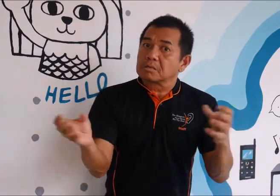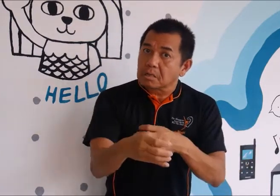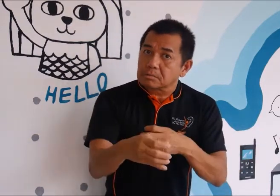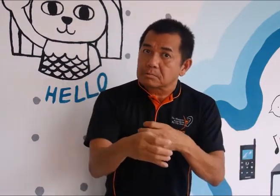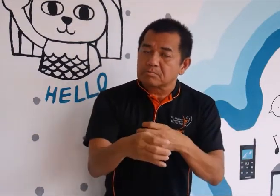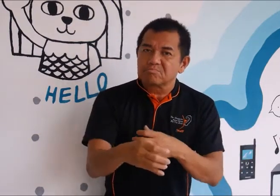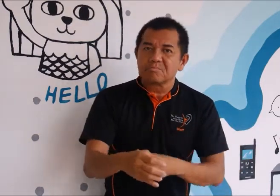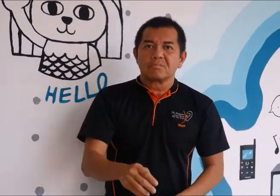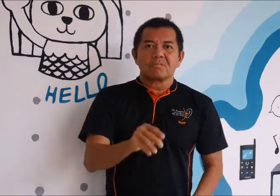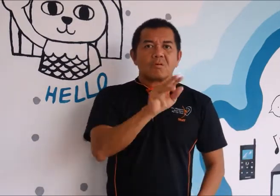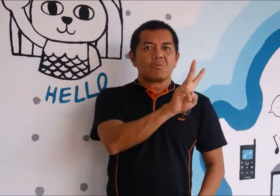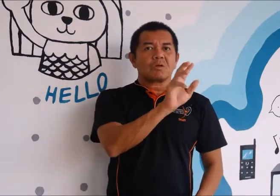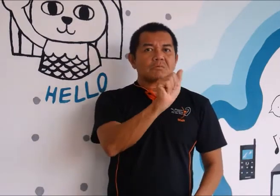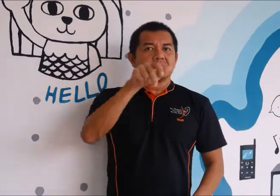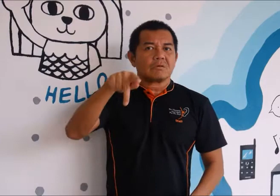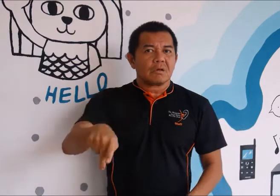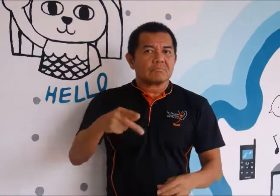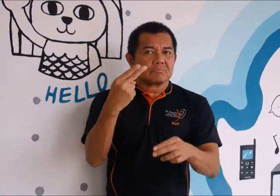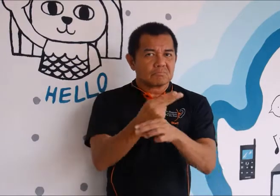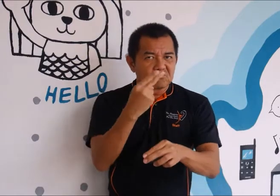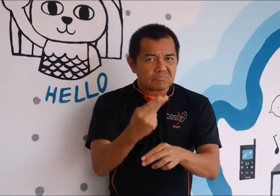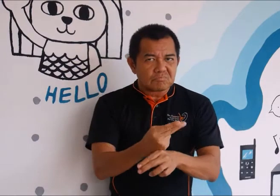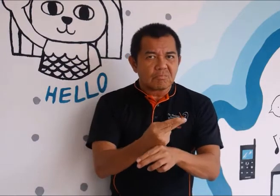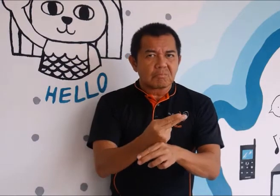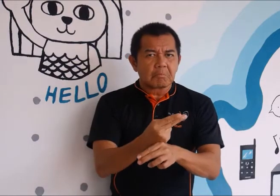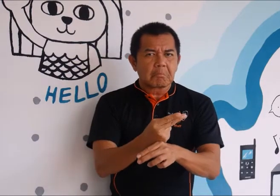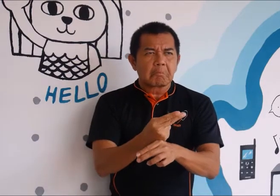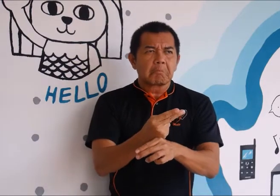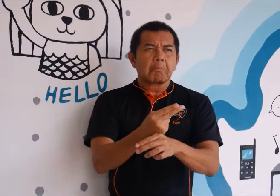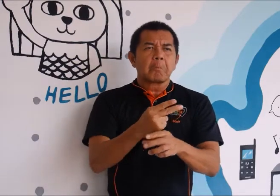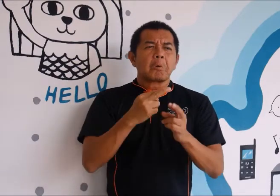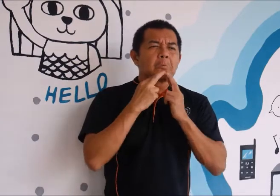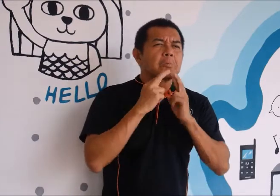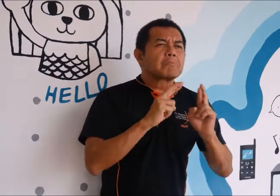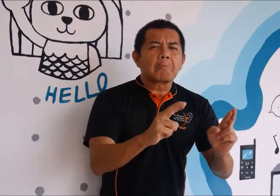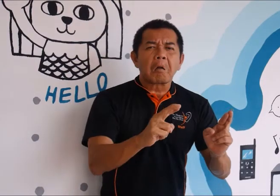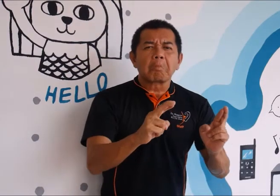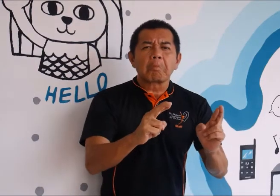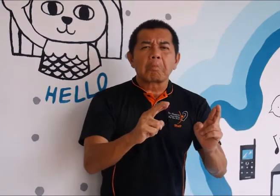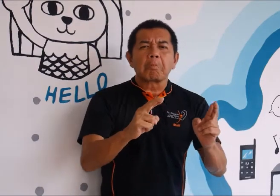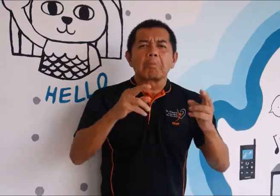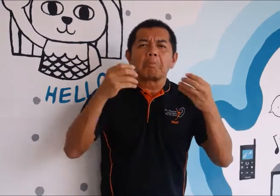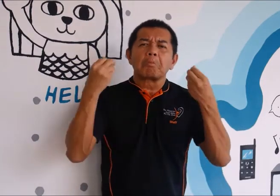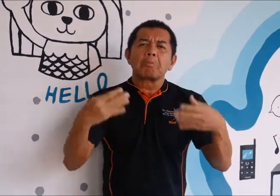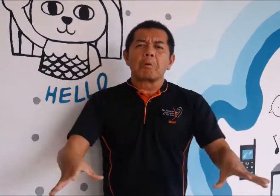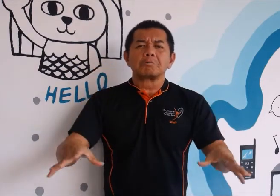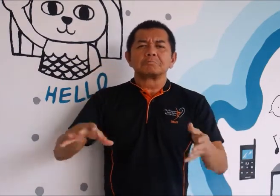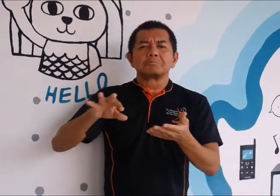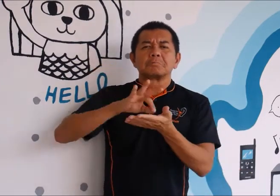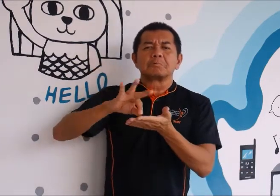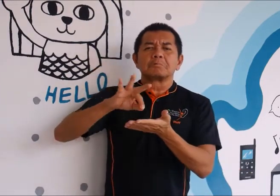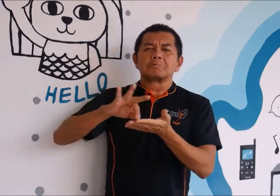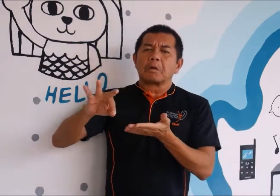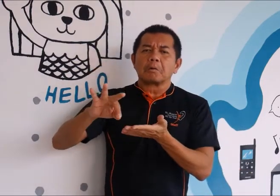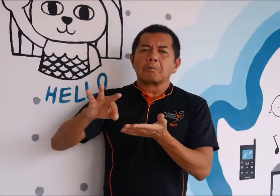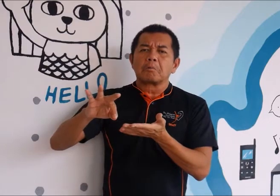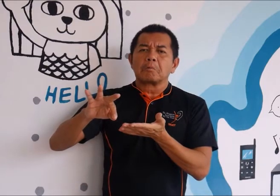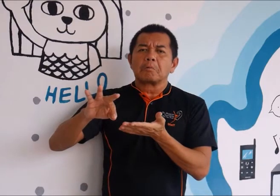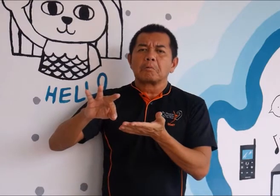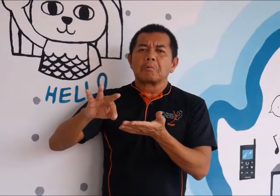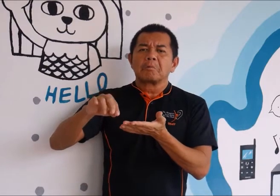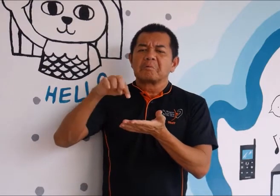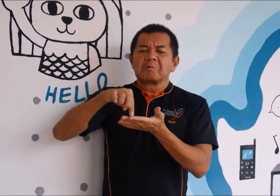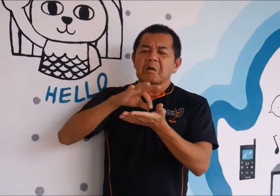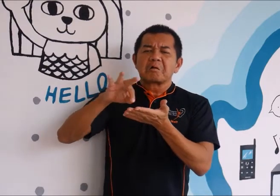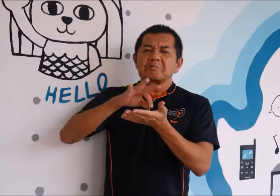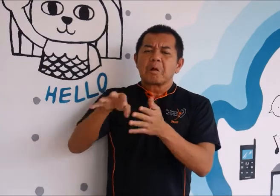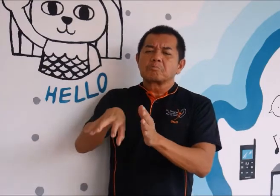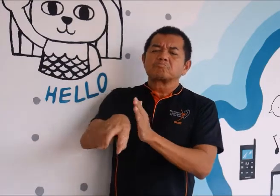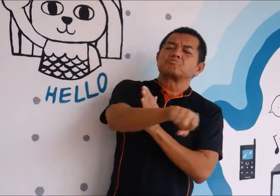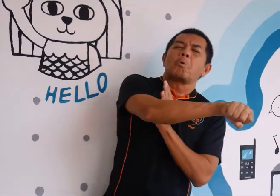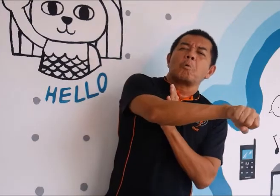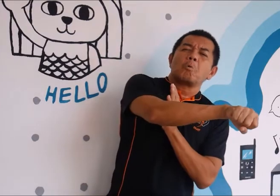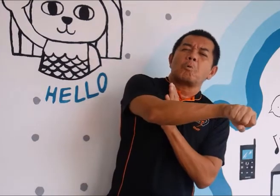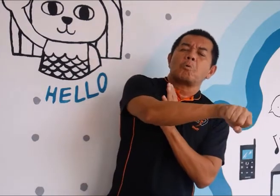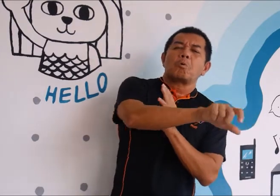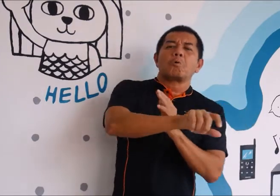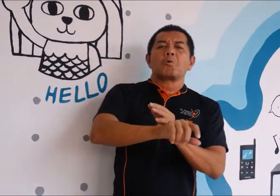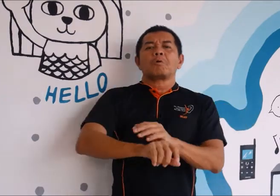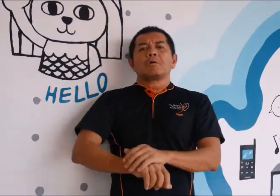It is reported that WhatsApp users lost their own accounts to someone else.